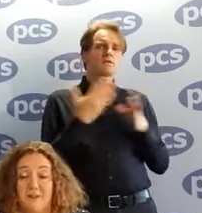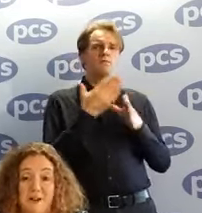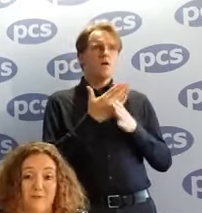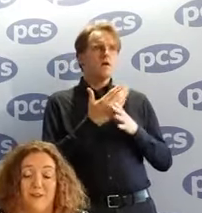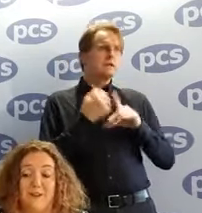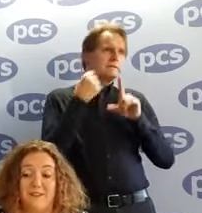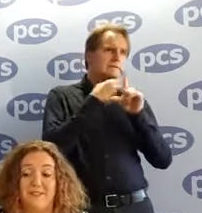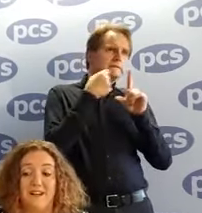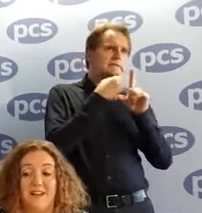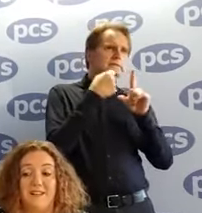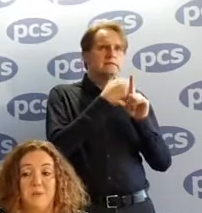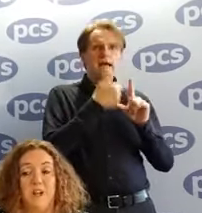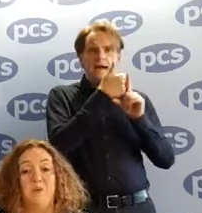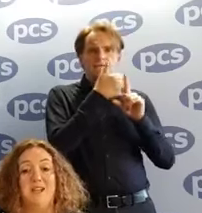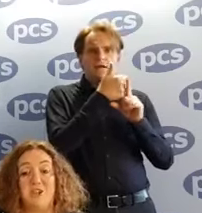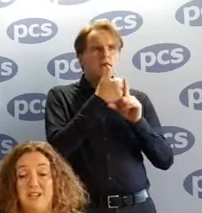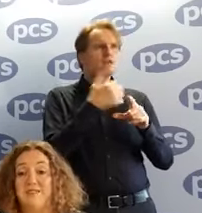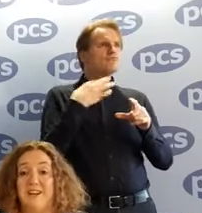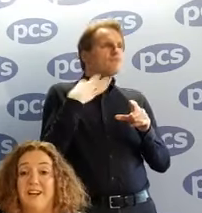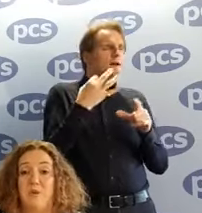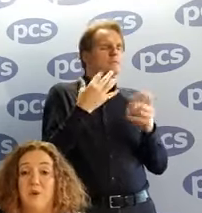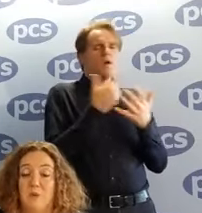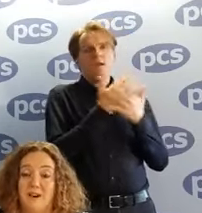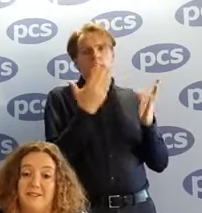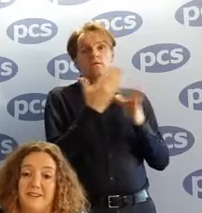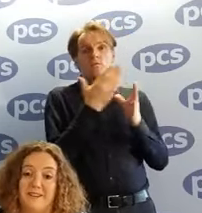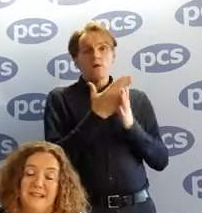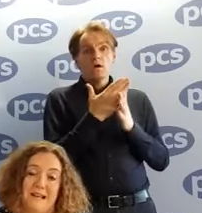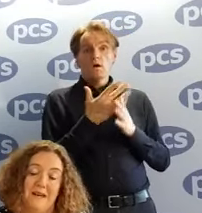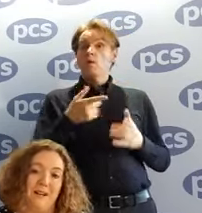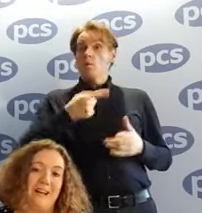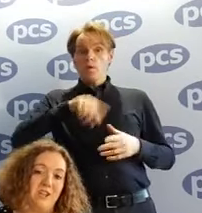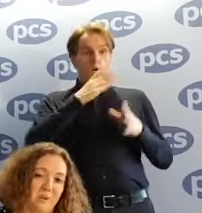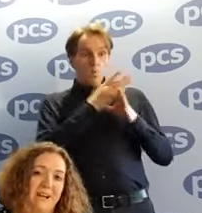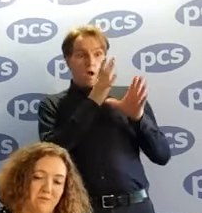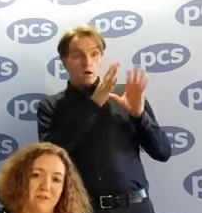of our Advocates and we'll only achieve that if we all work together. But actually we had